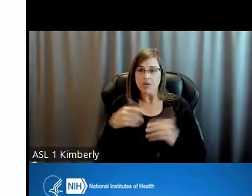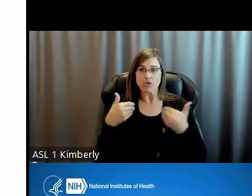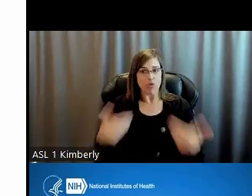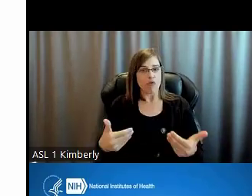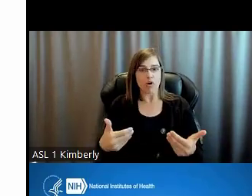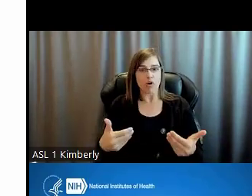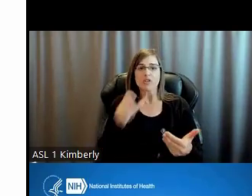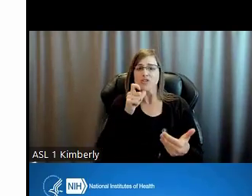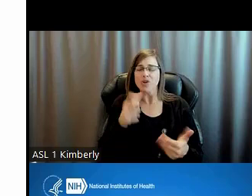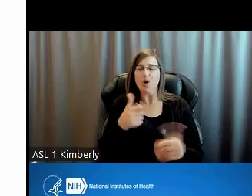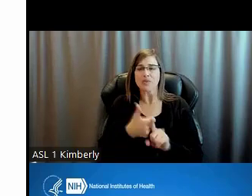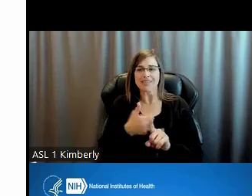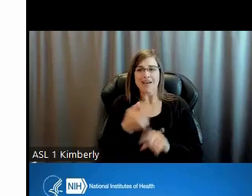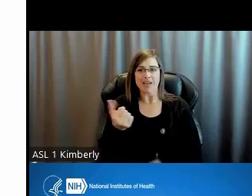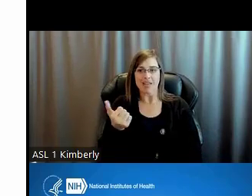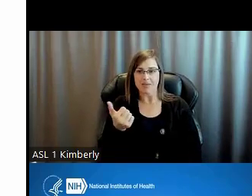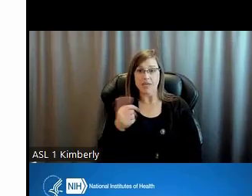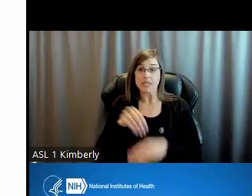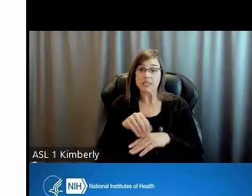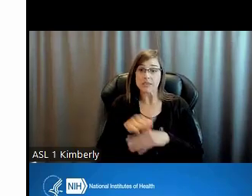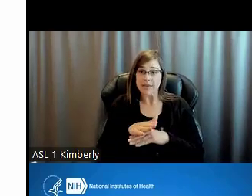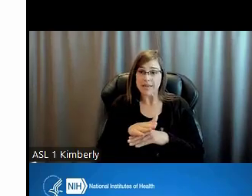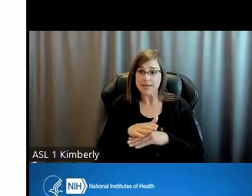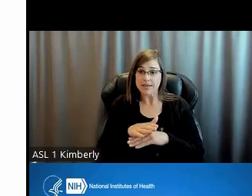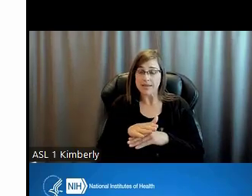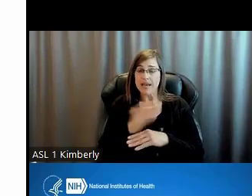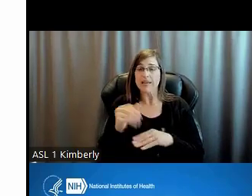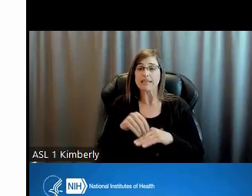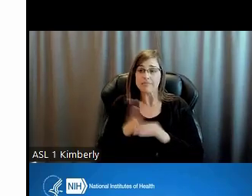Don't self eliminate. Submit and then submit again if you have to